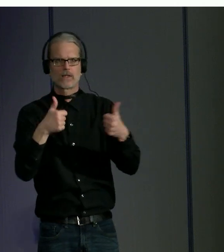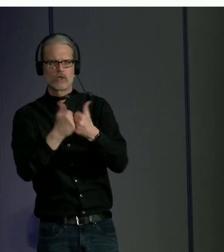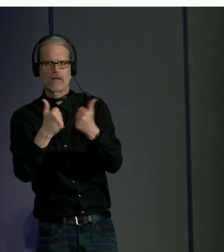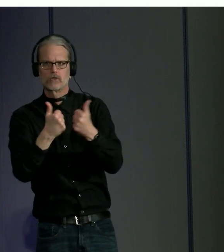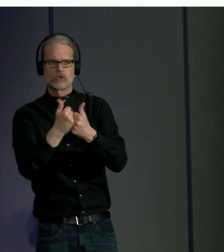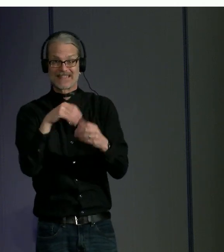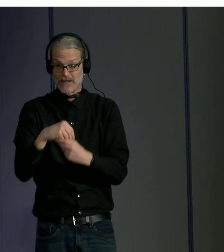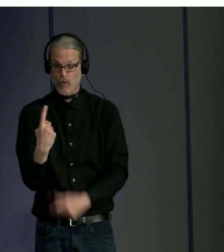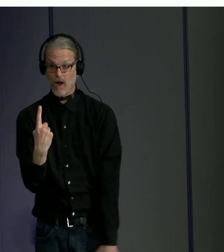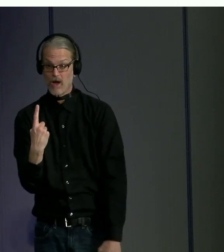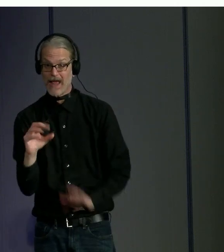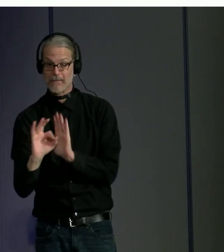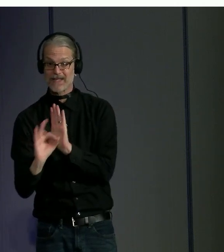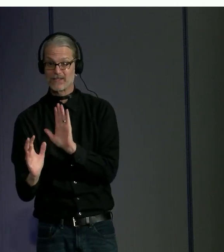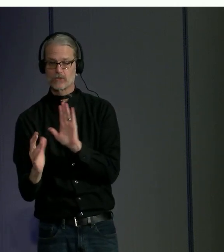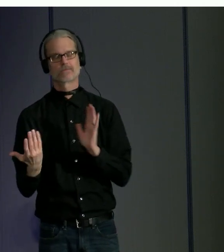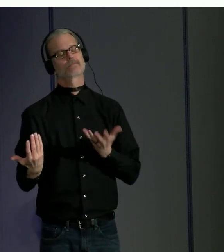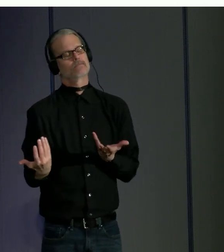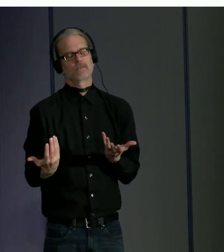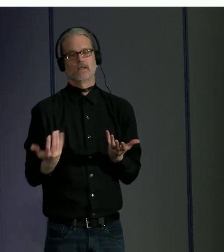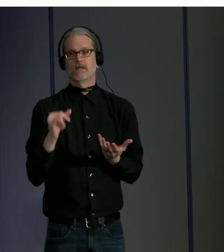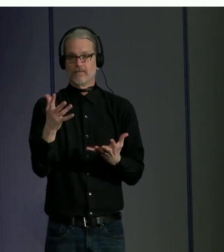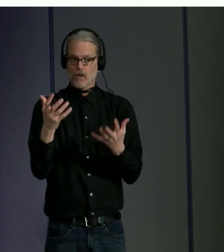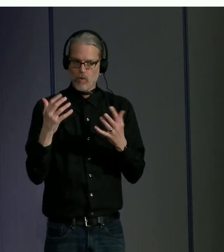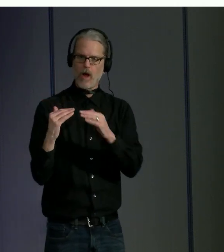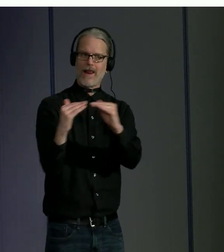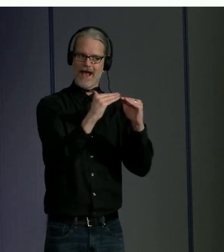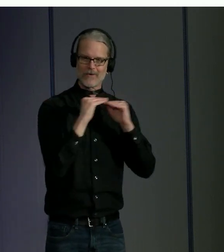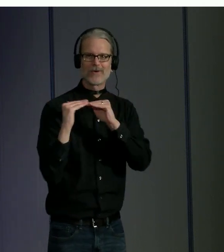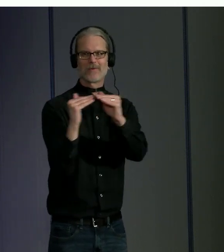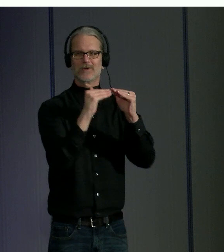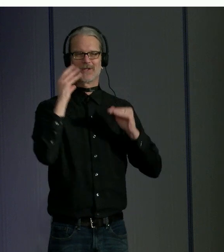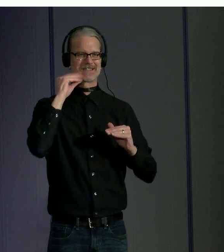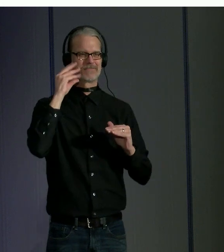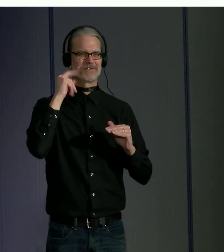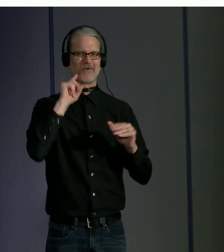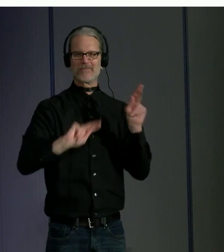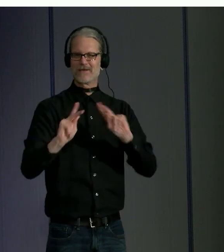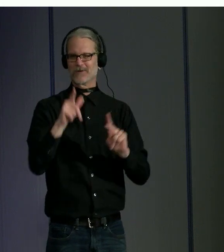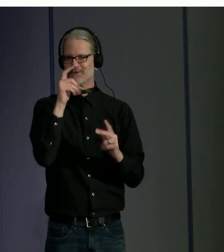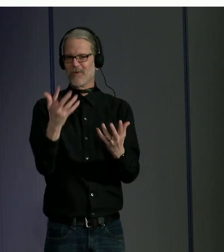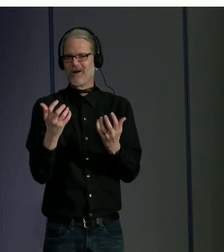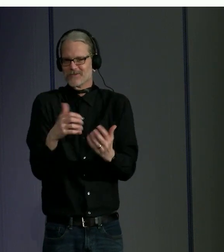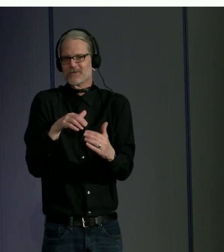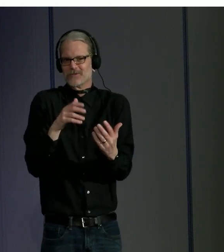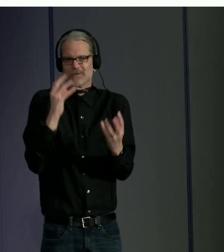If you think about really delivering equitable experiences to people that want to experience